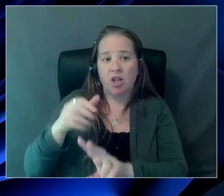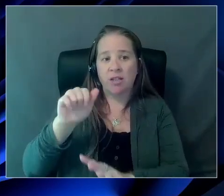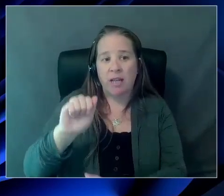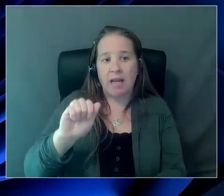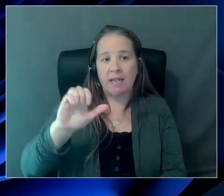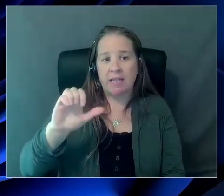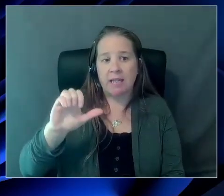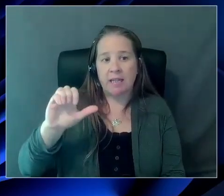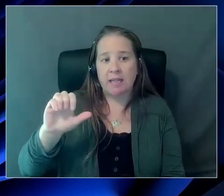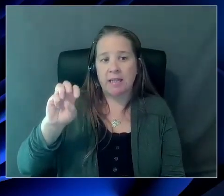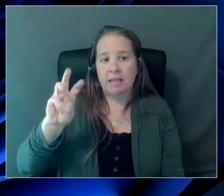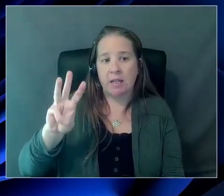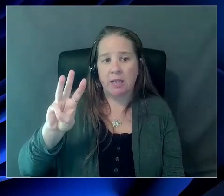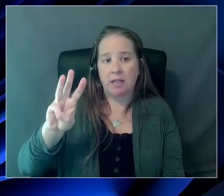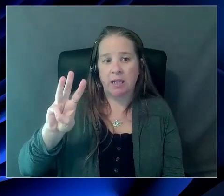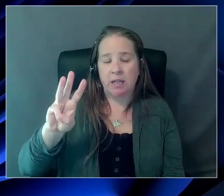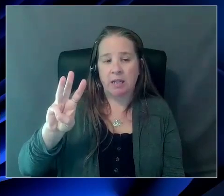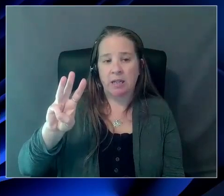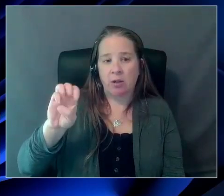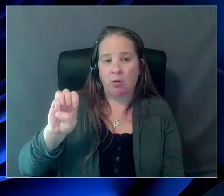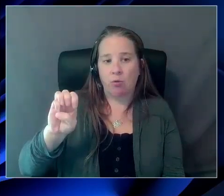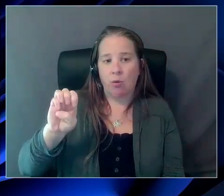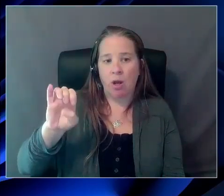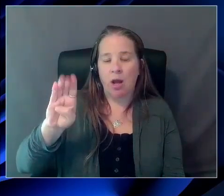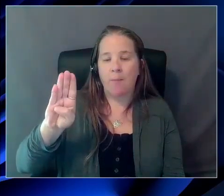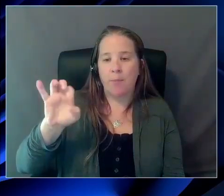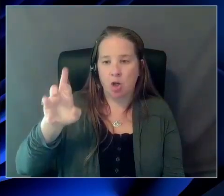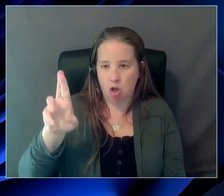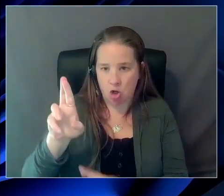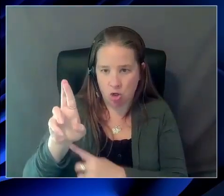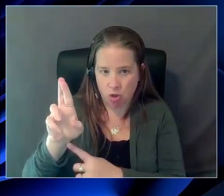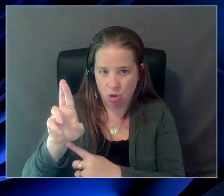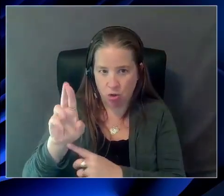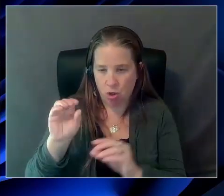That's #ACCwebinar with no